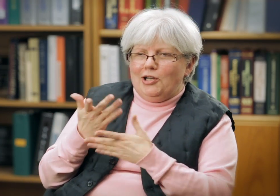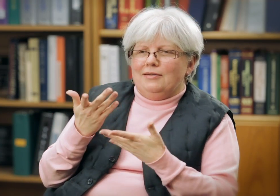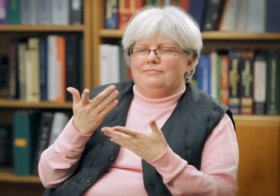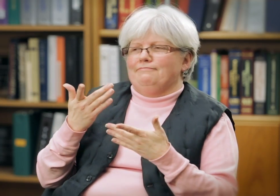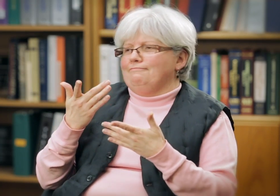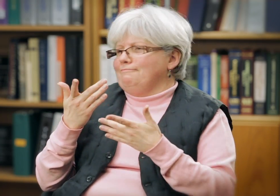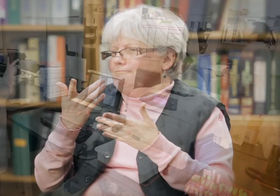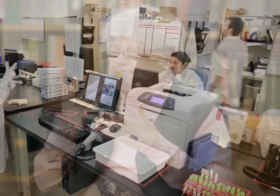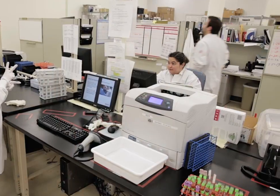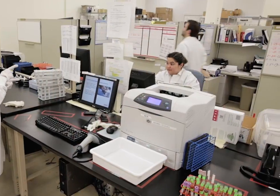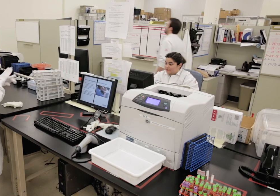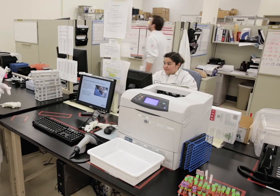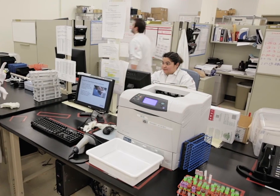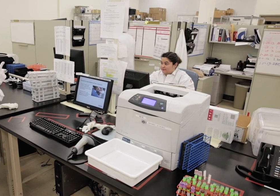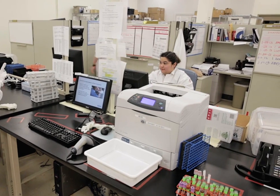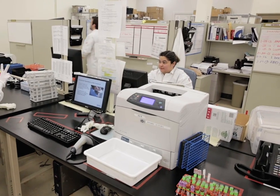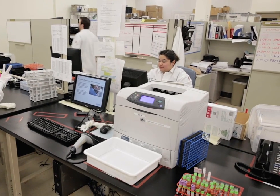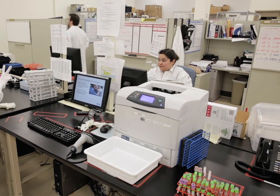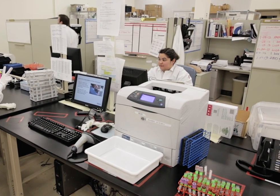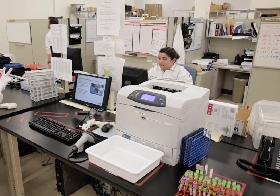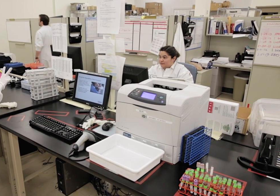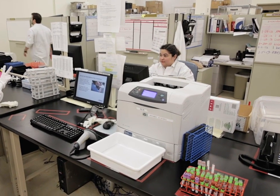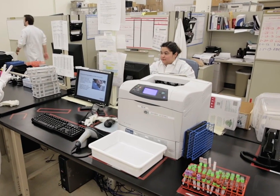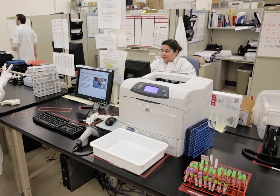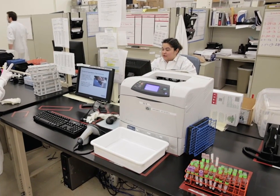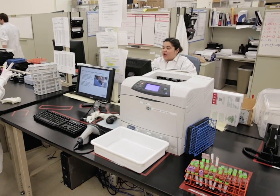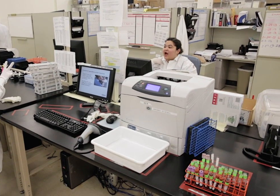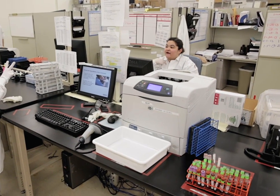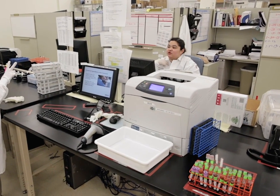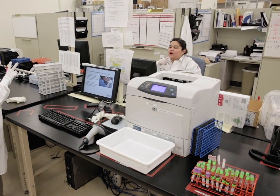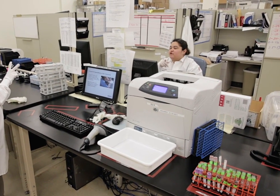that grew more and more. We were talking about the work itself.